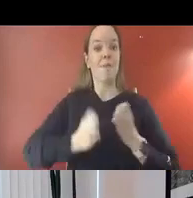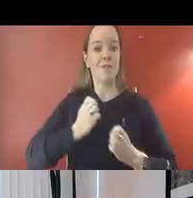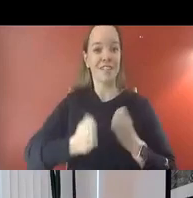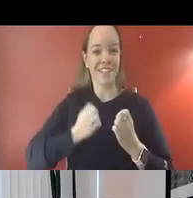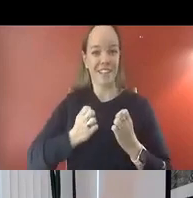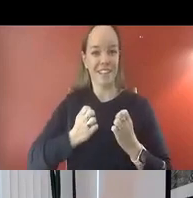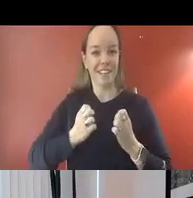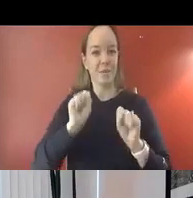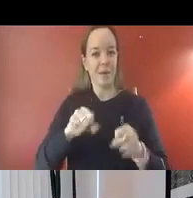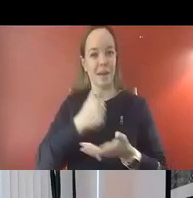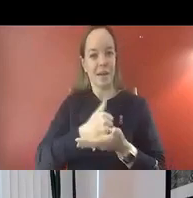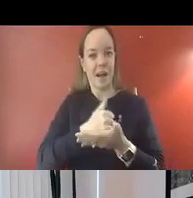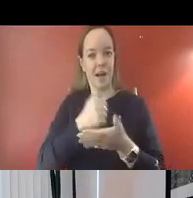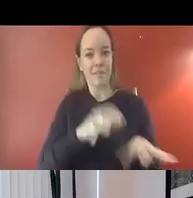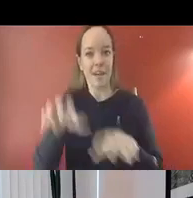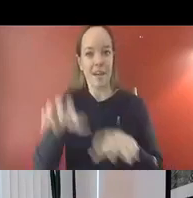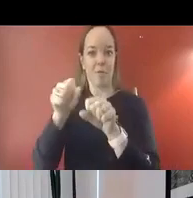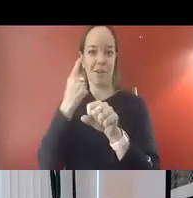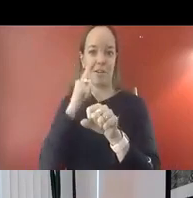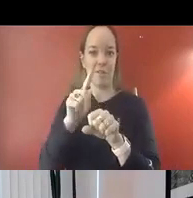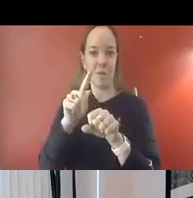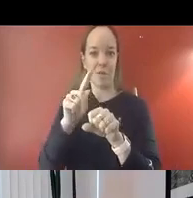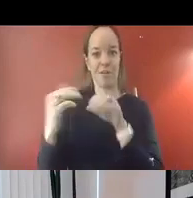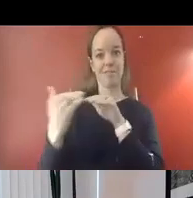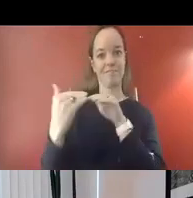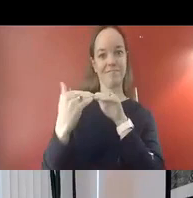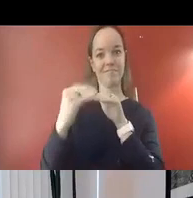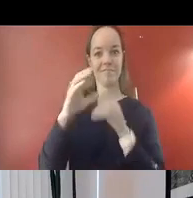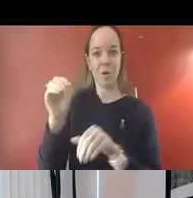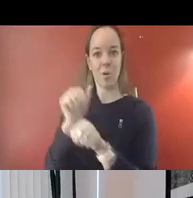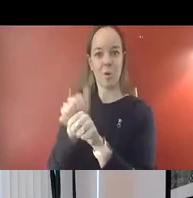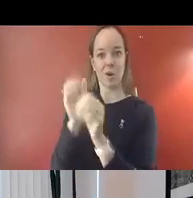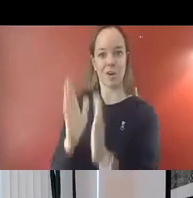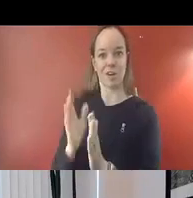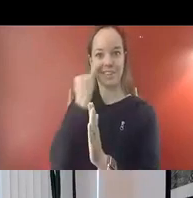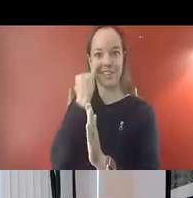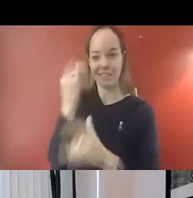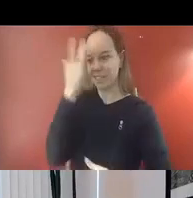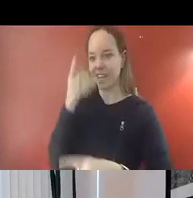colleagues who might fall ill. People are way so that they can take over for their also feeling really overwhelmed as you colleagues who might fall ill. People are